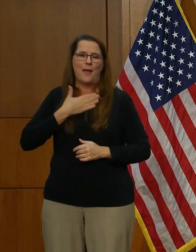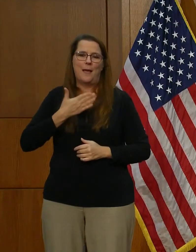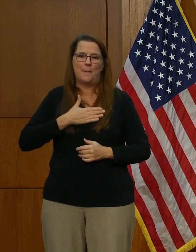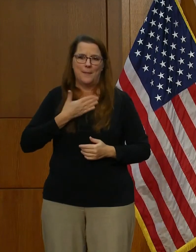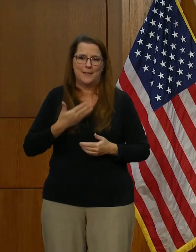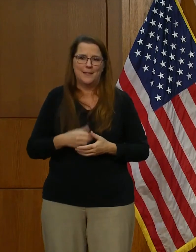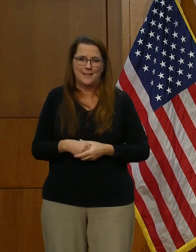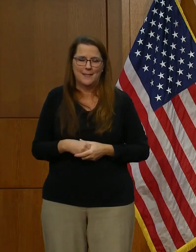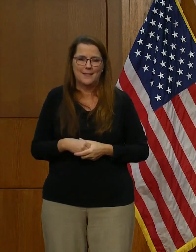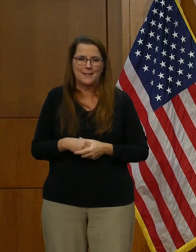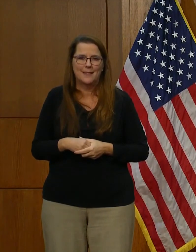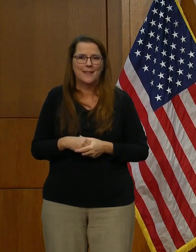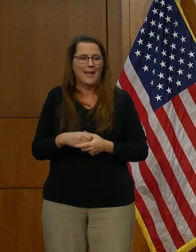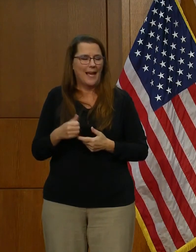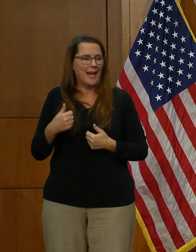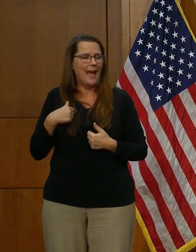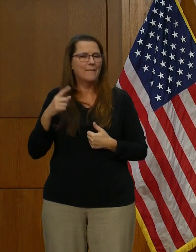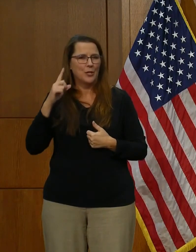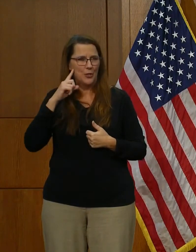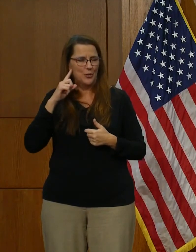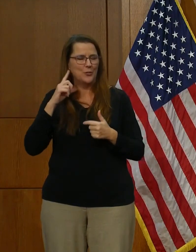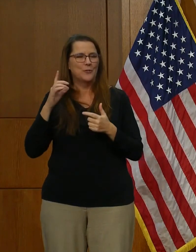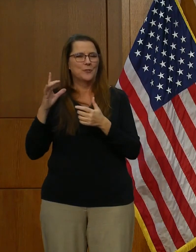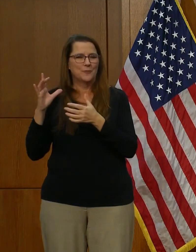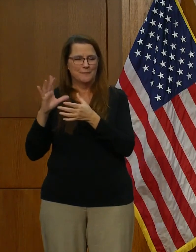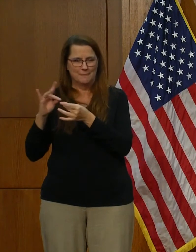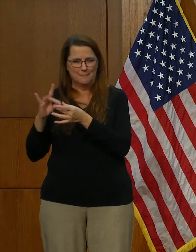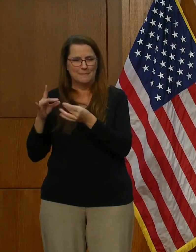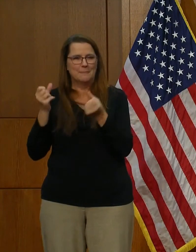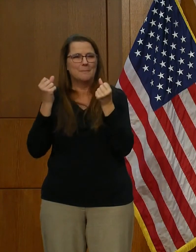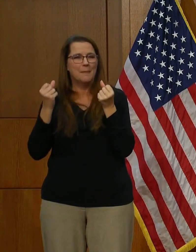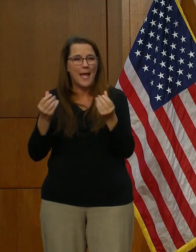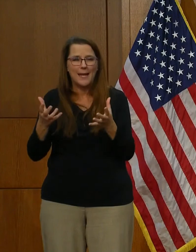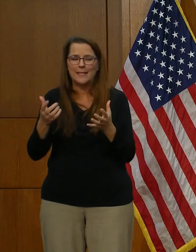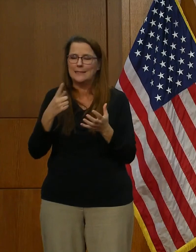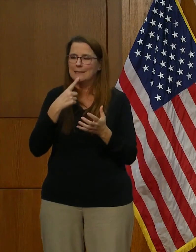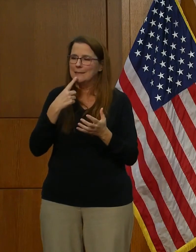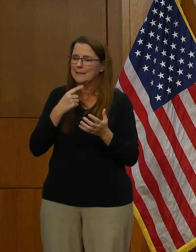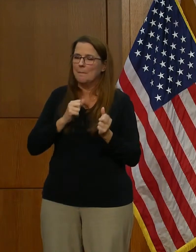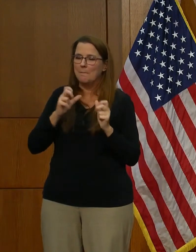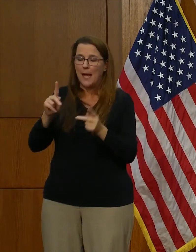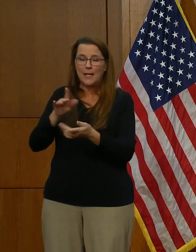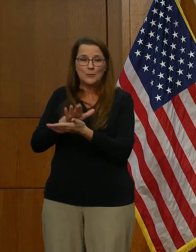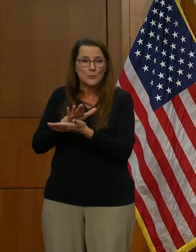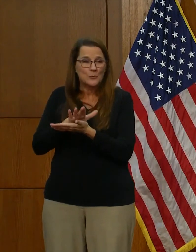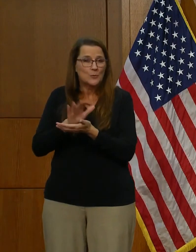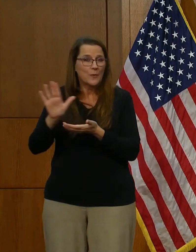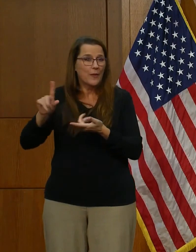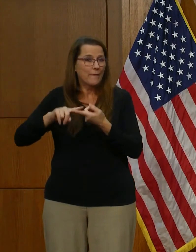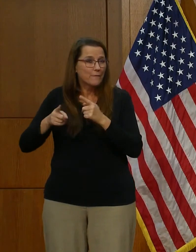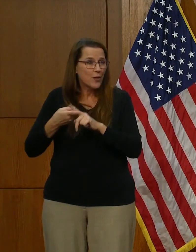THEY'RE JUST. THERE WAS JUST SO HAPPY ON DHE. I'VE HEARD IT